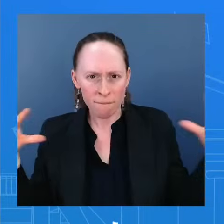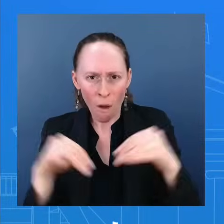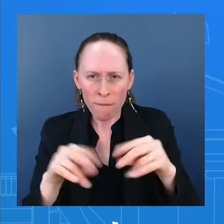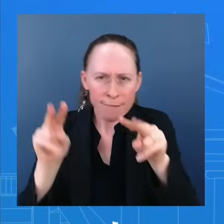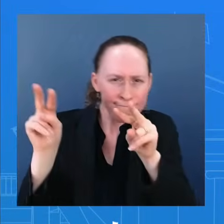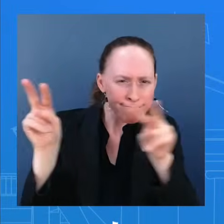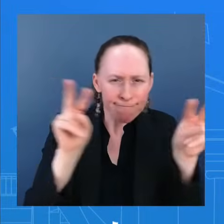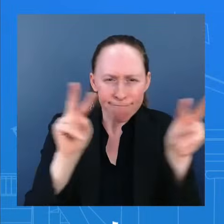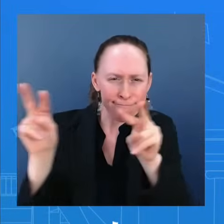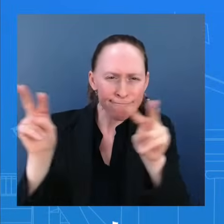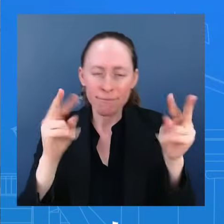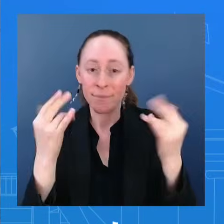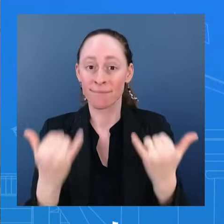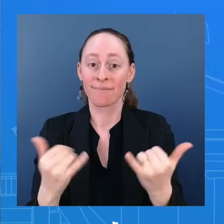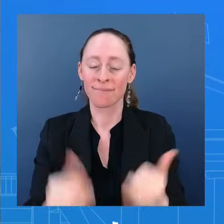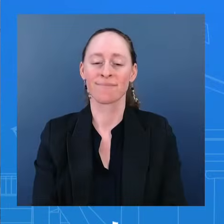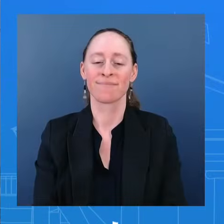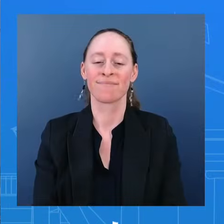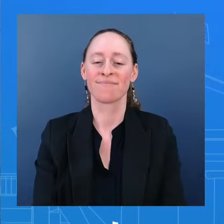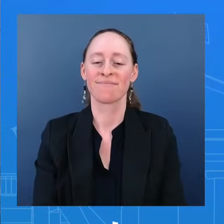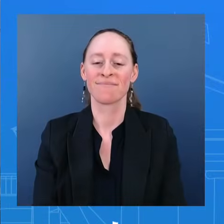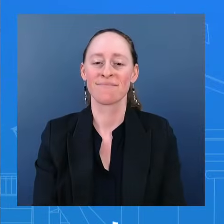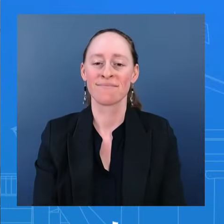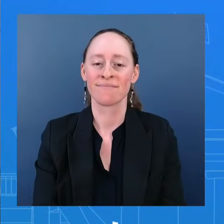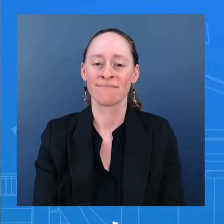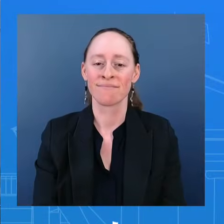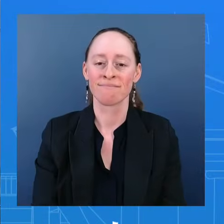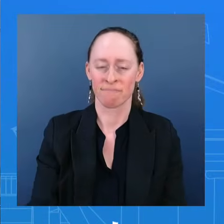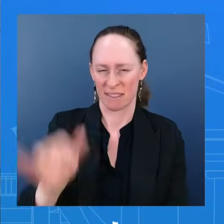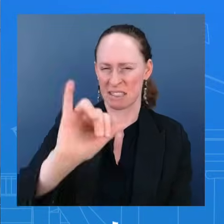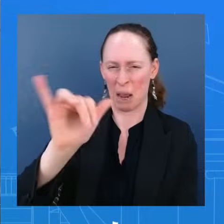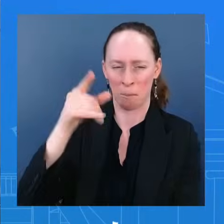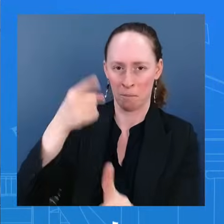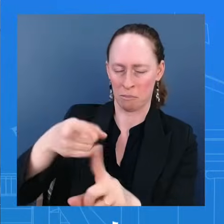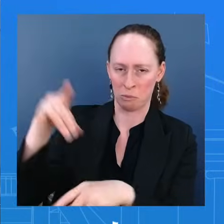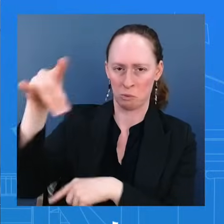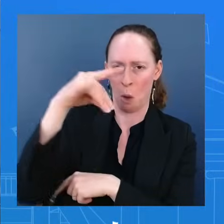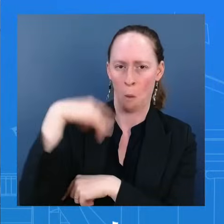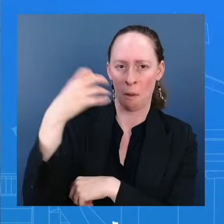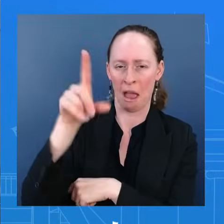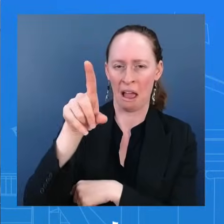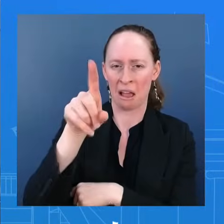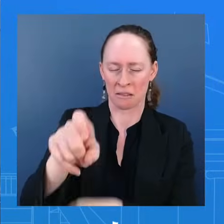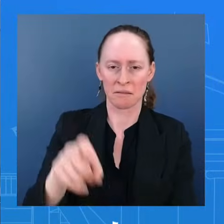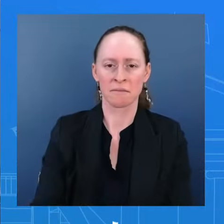Has it reached a level or is there a level determined by which the president or the administration,